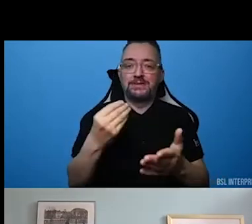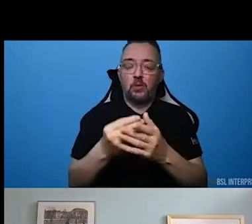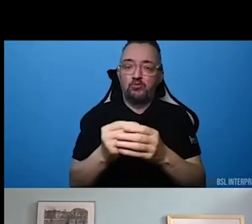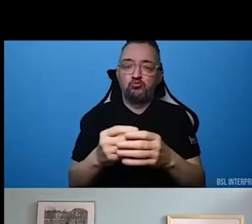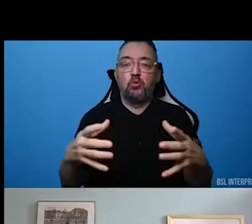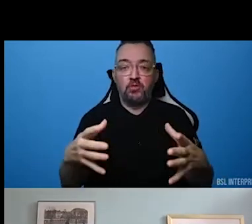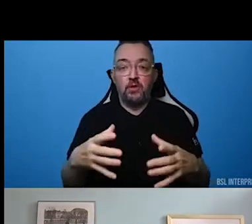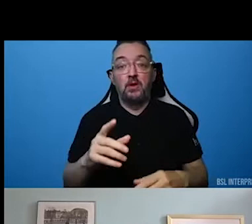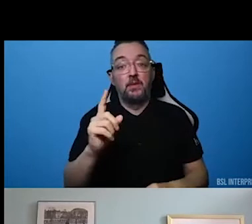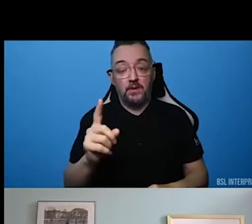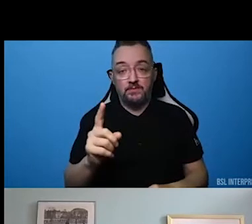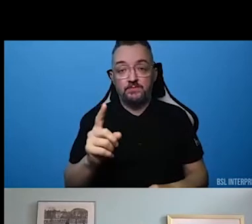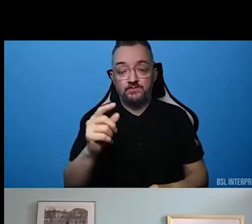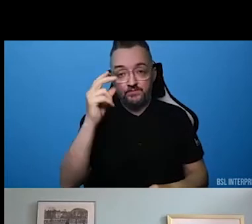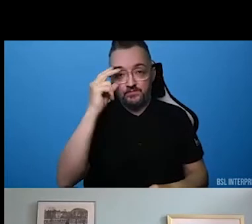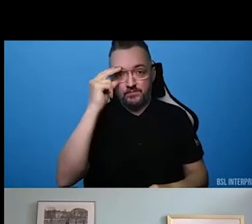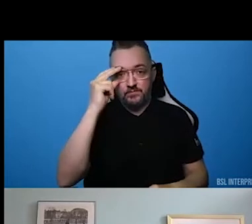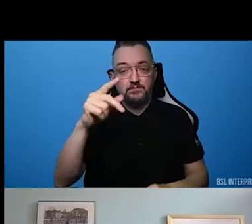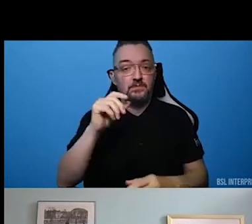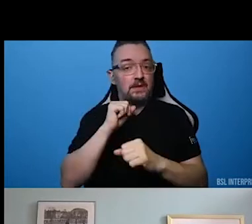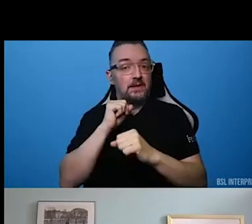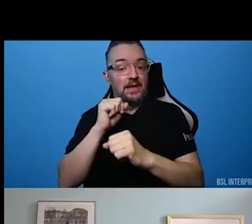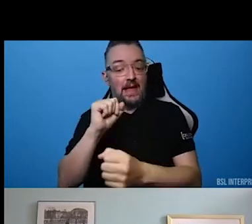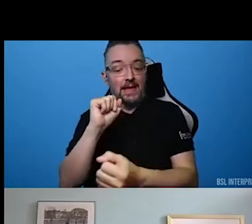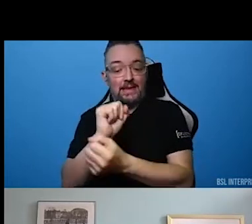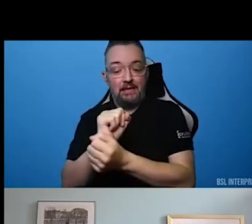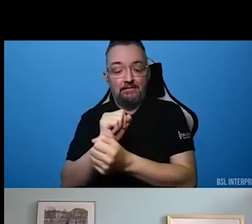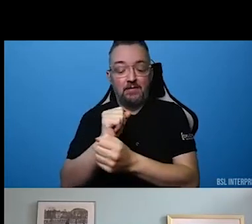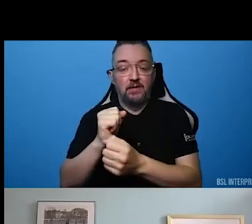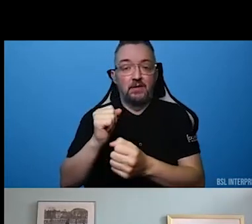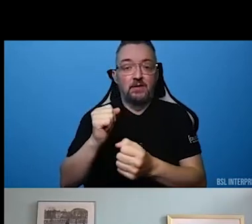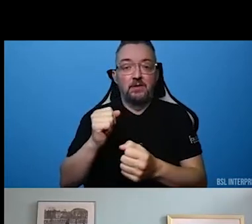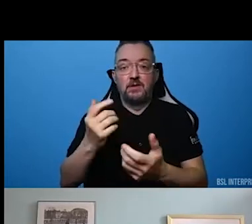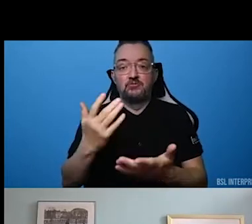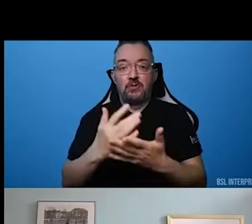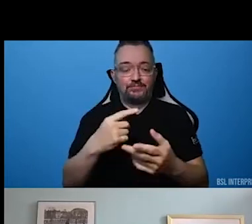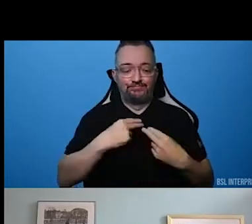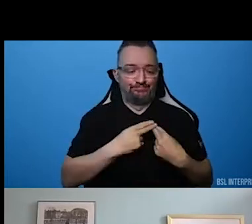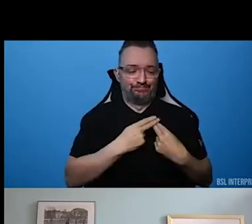However the the enslaved labor on which the defendant was often disavowed distanced from